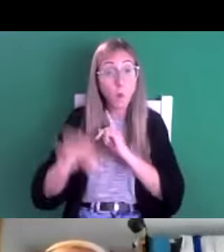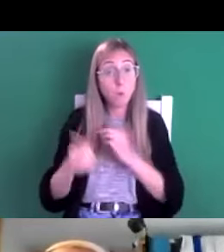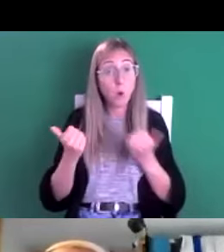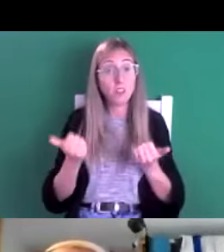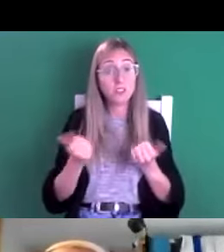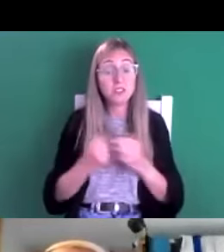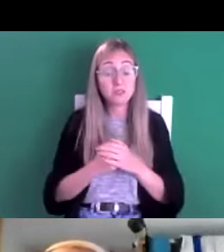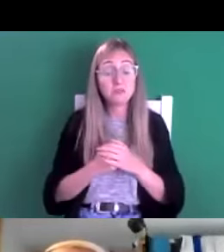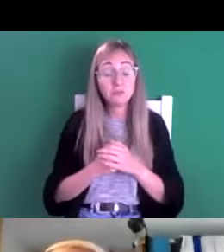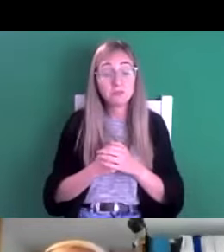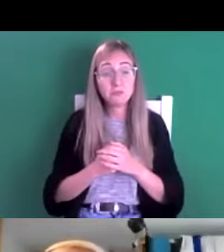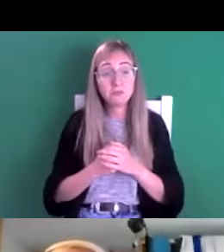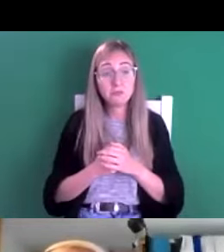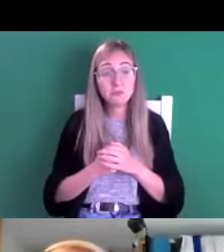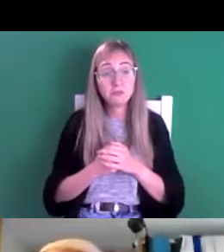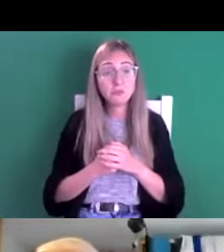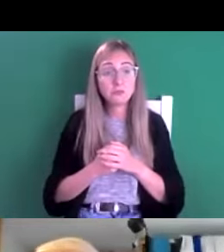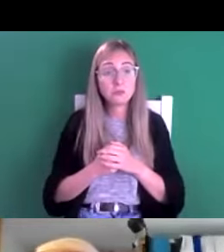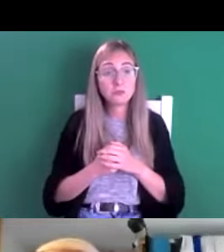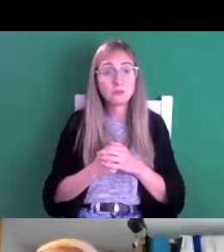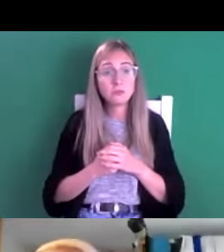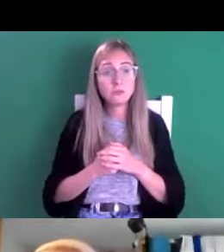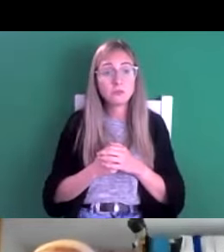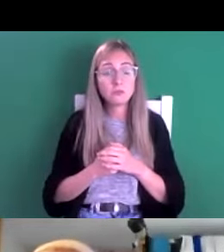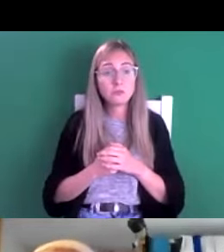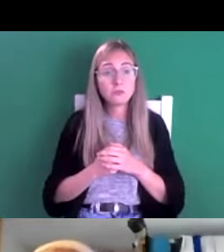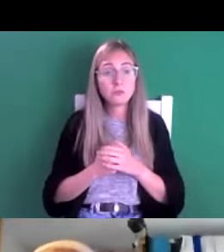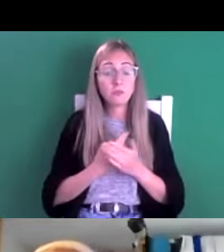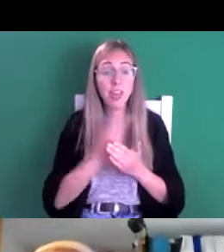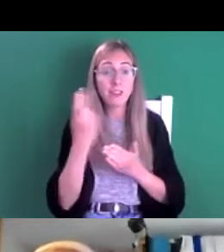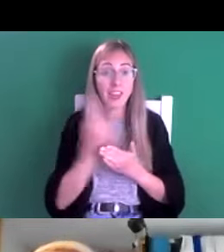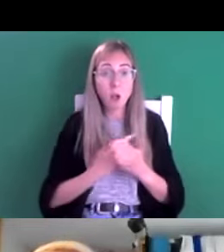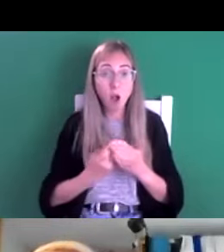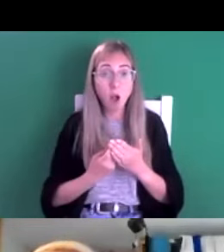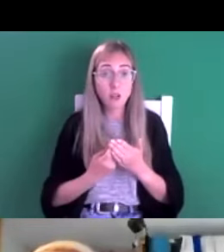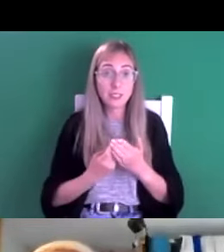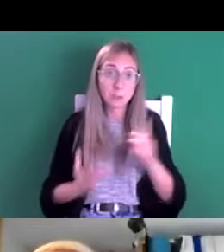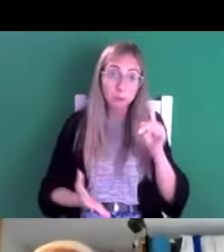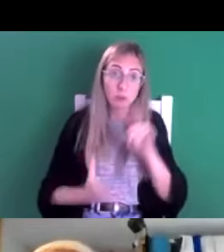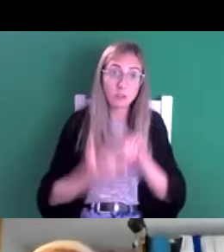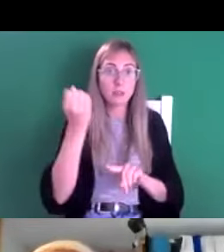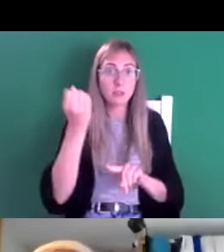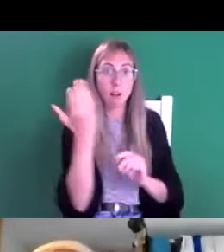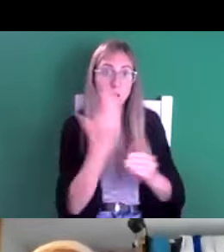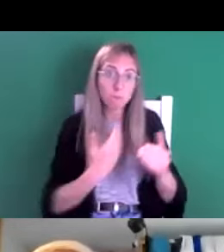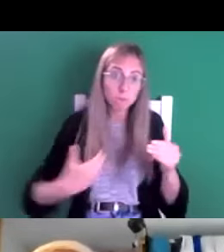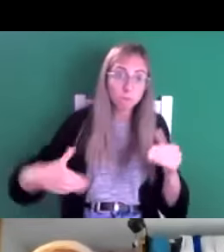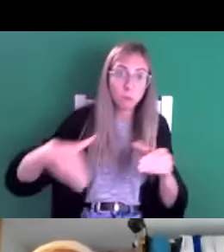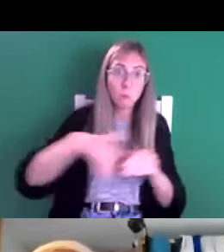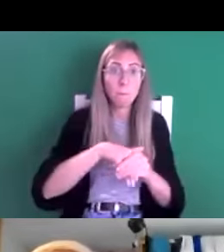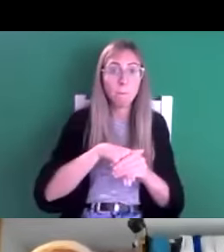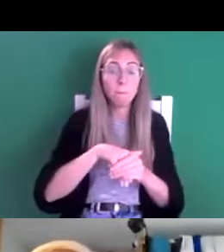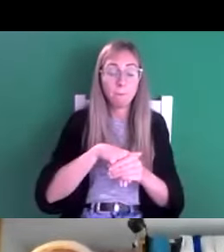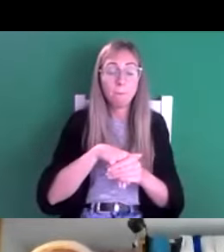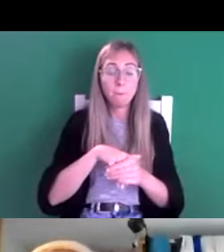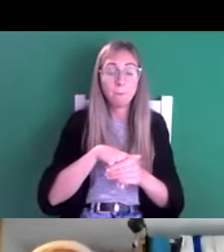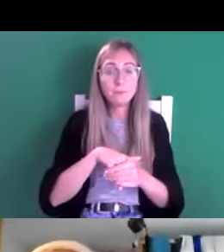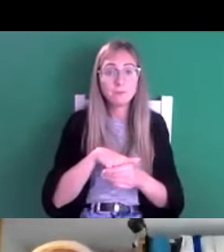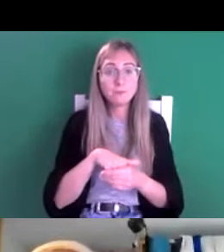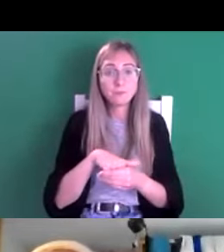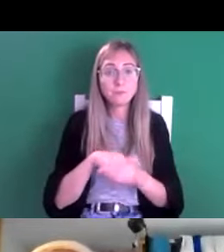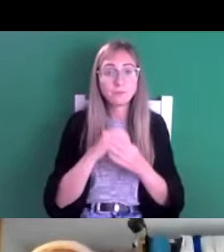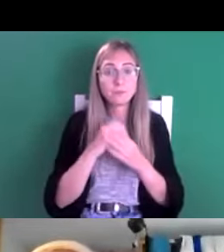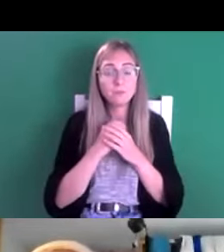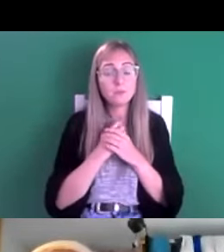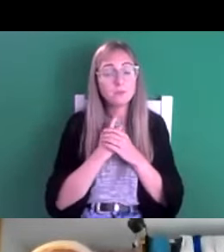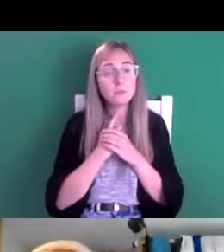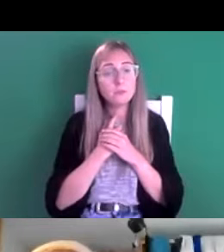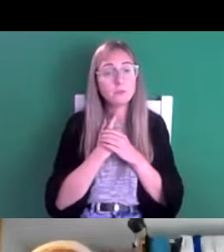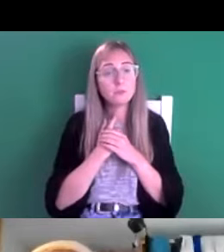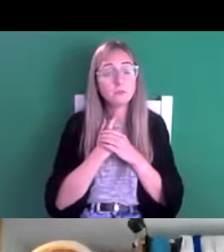i think all the artists are going to take part then um it would be really good to know what